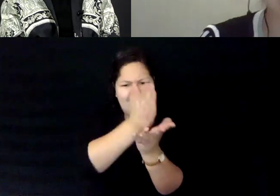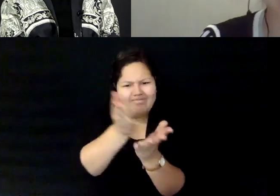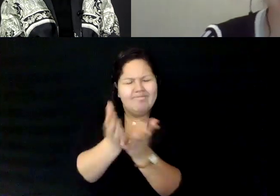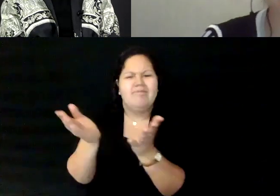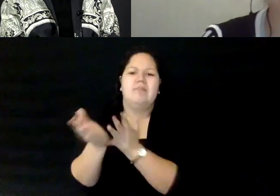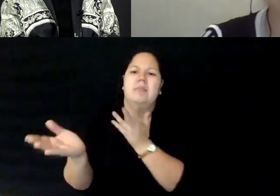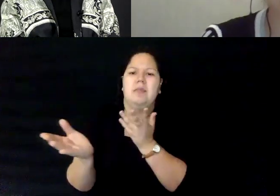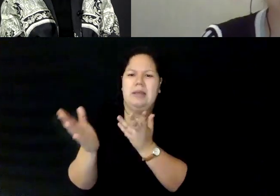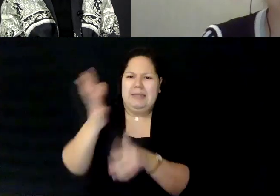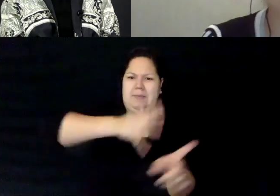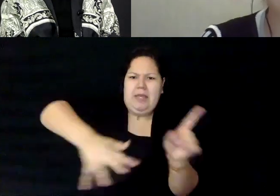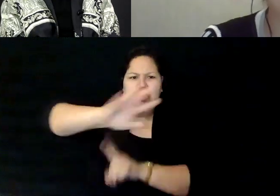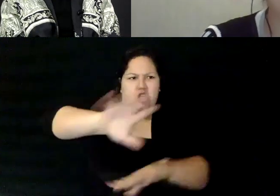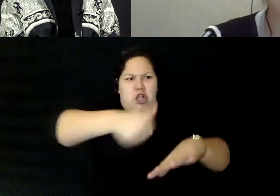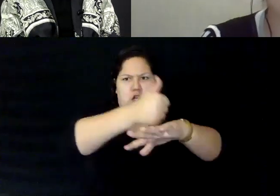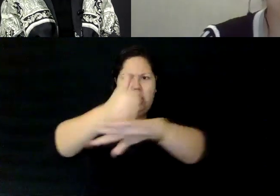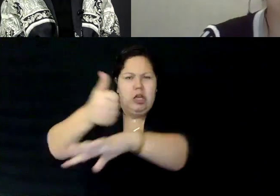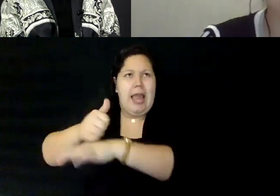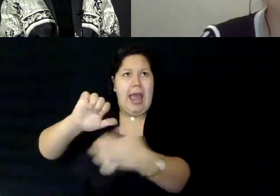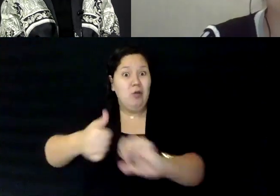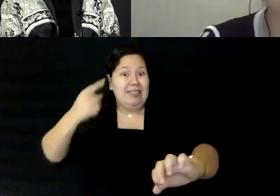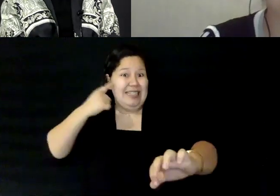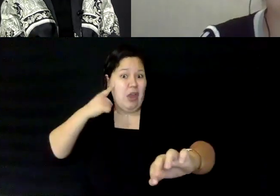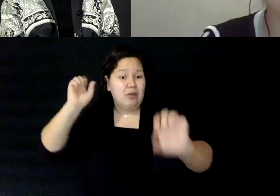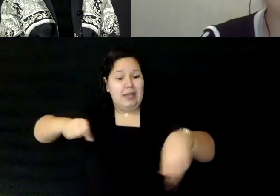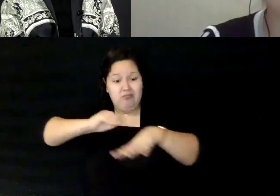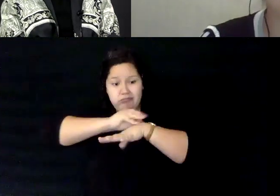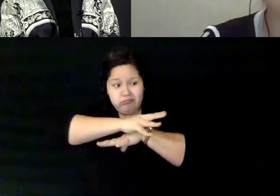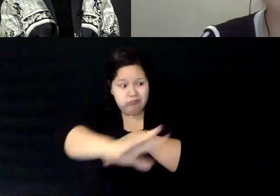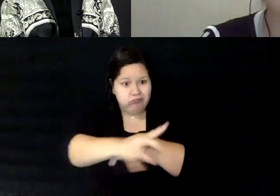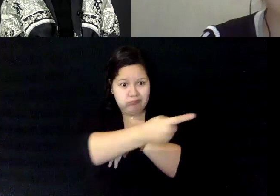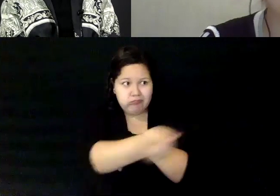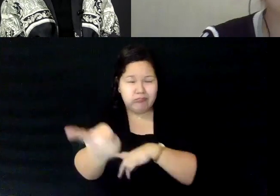and how the choreography of sound can influence the listener's notion of space,